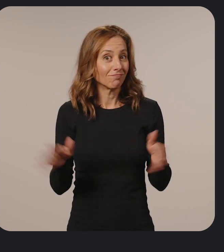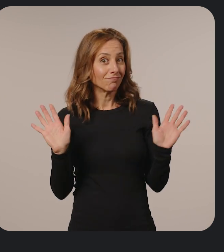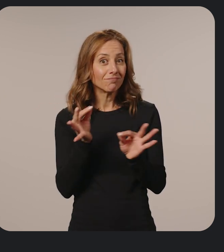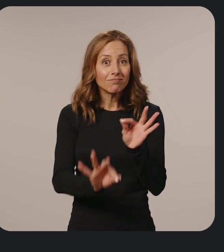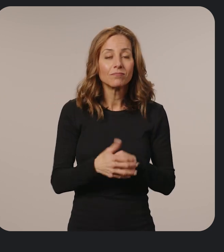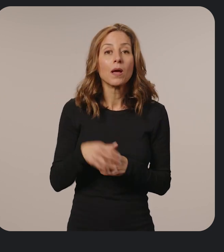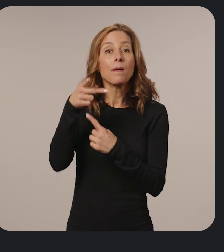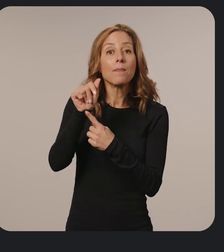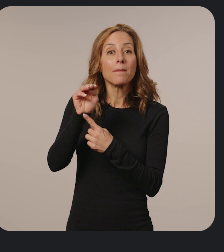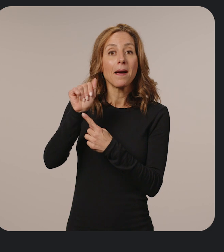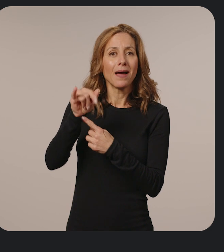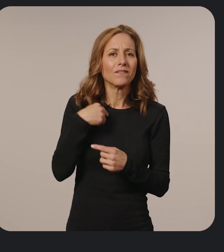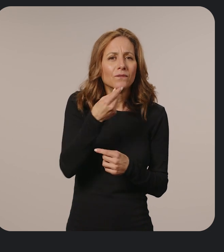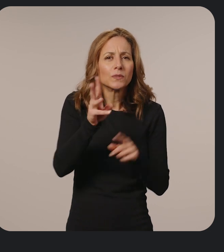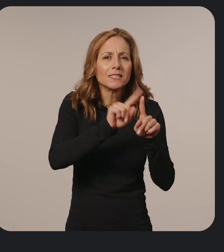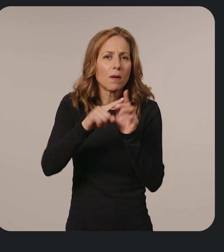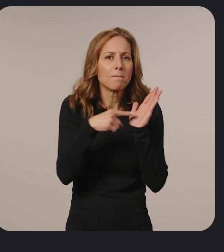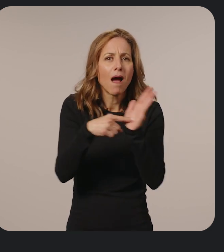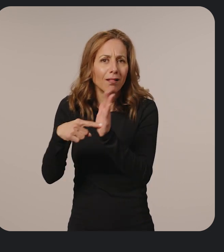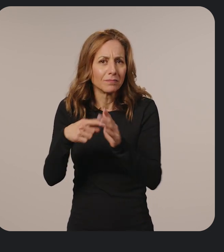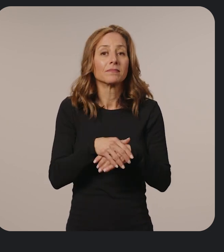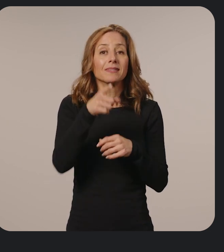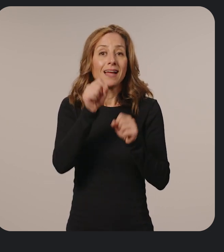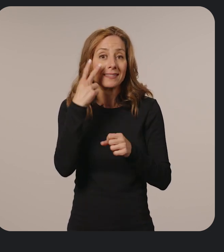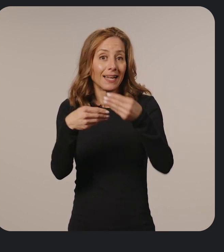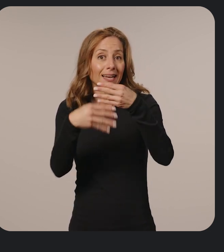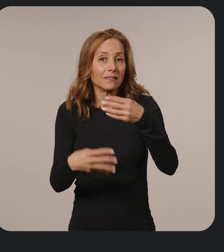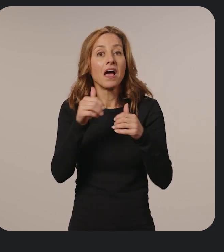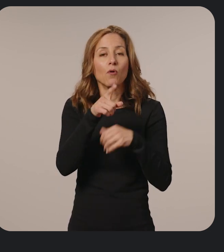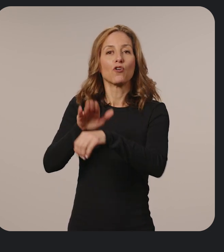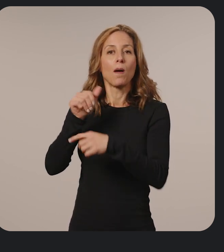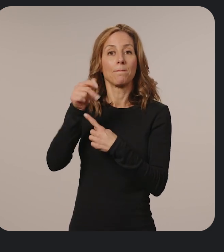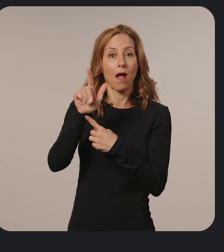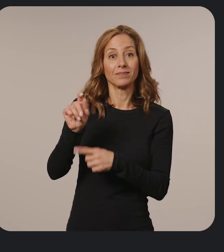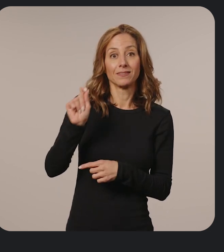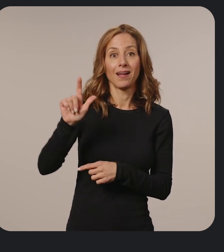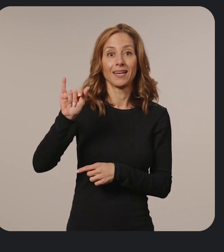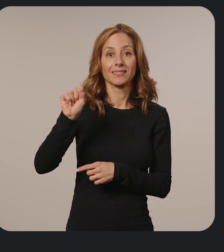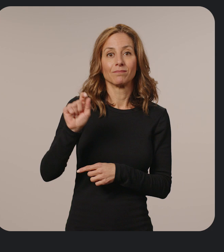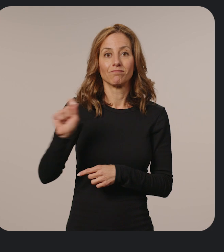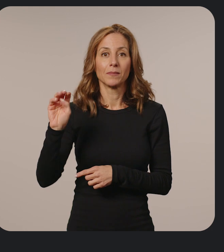And you can see a list of these by calling palm.list_models. And you can read more about them by visiting our website.